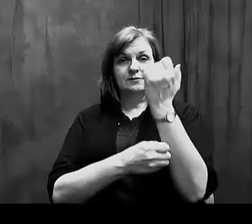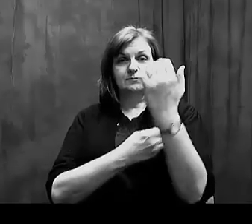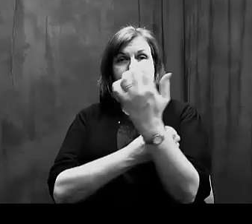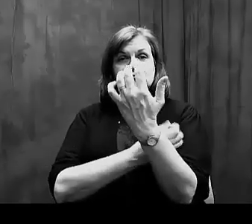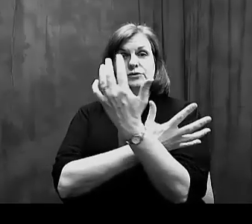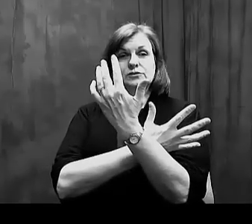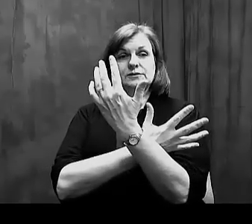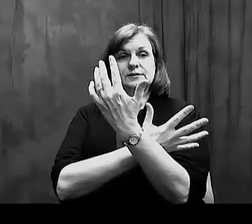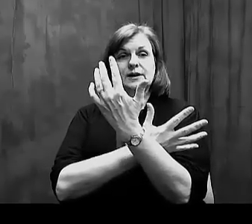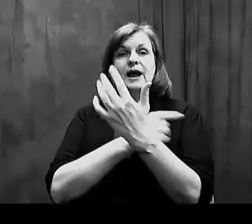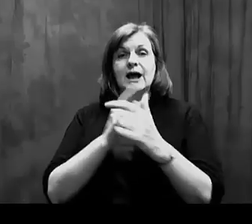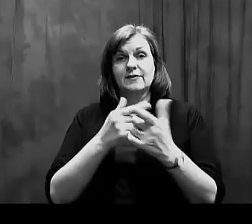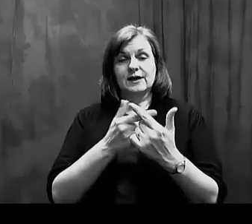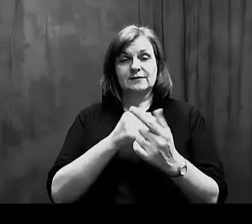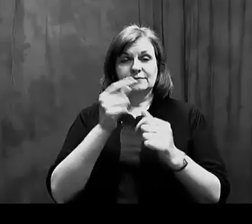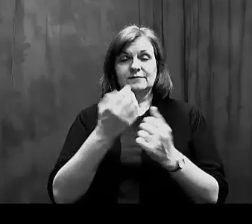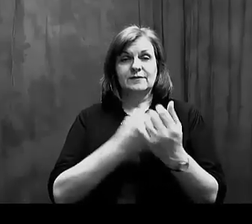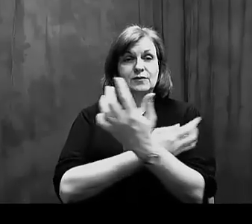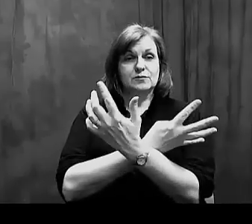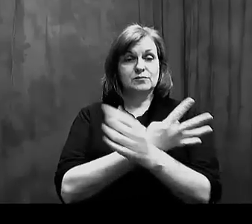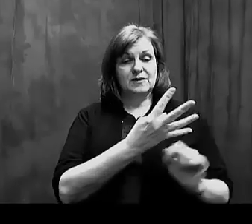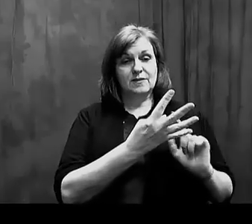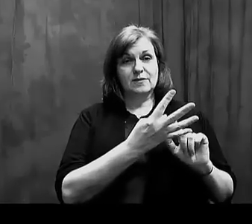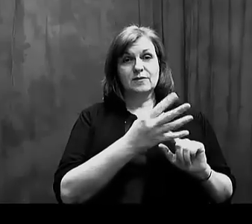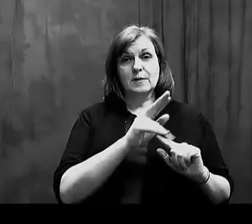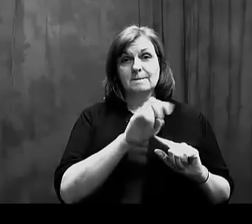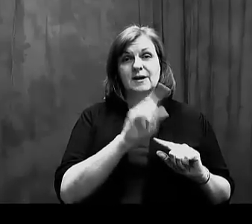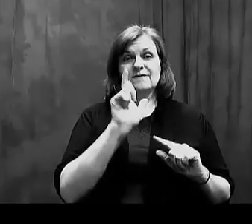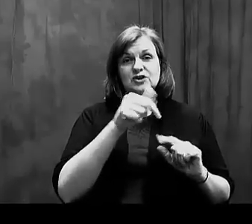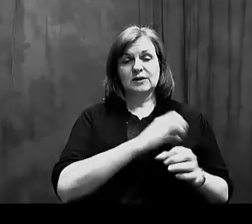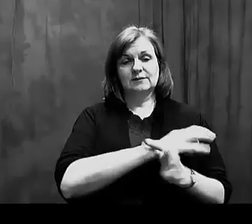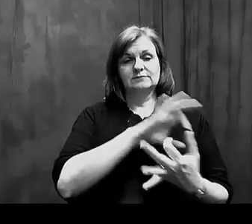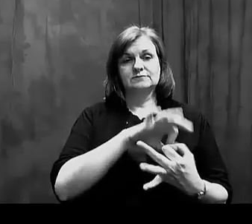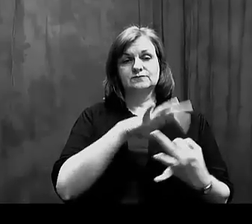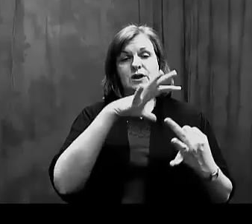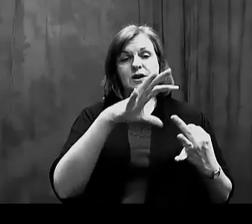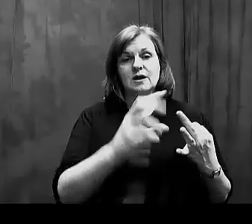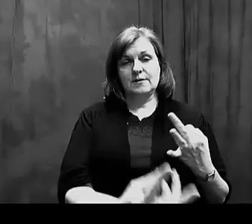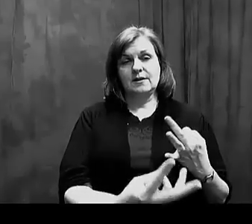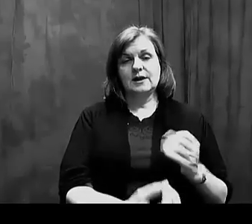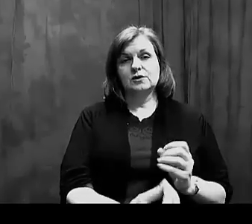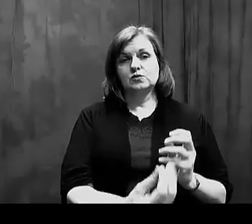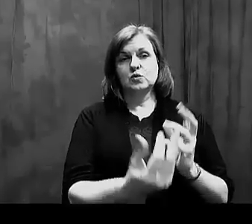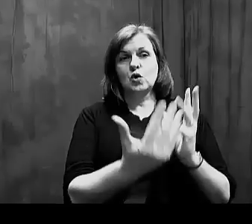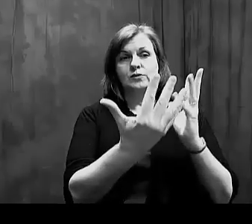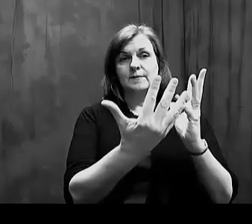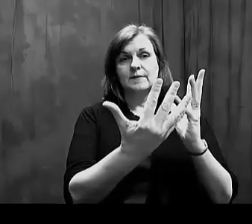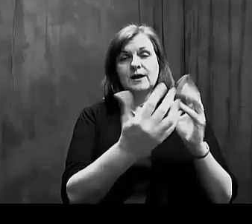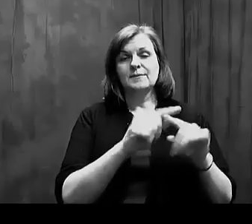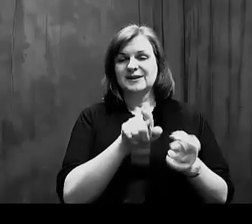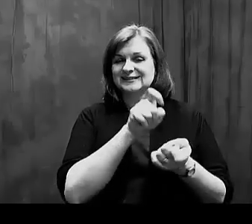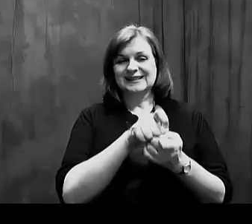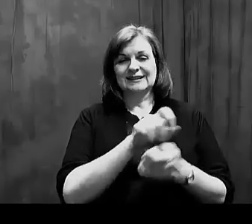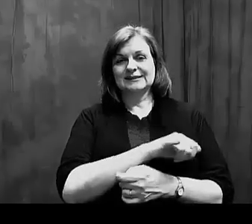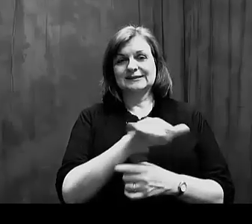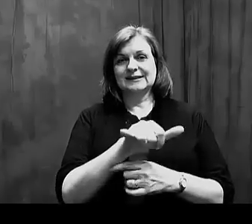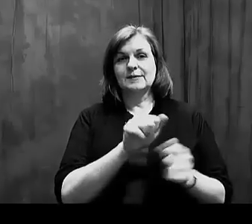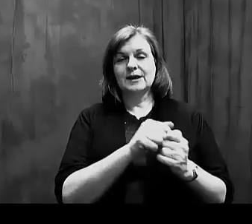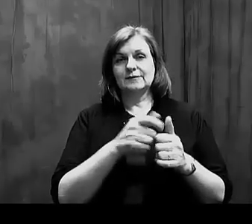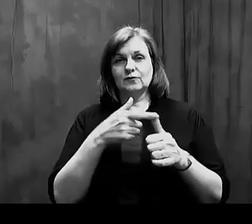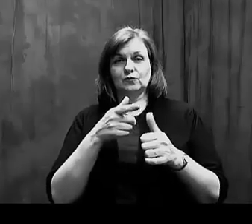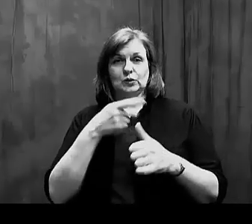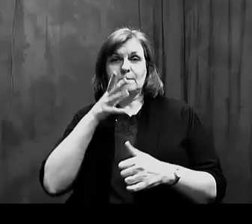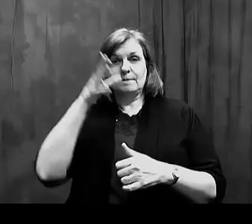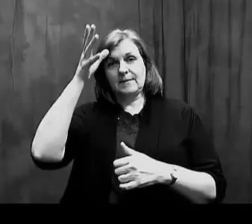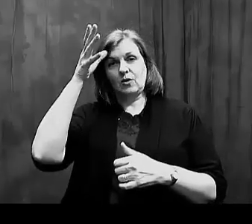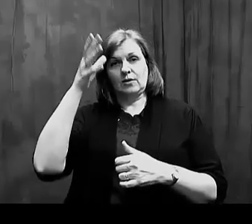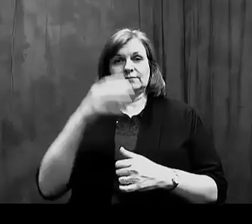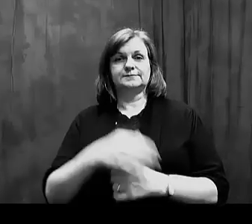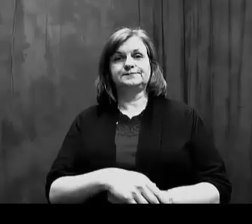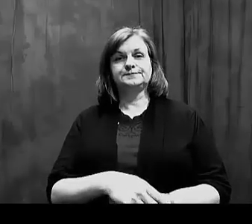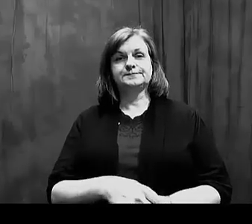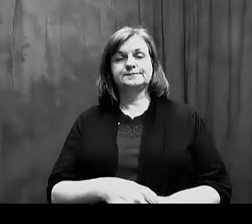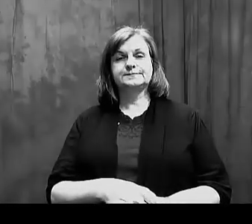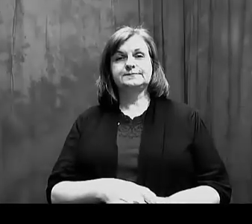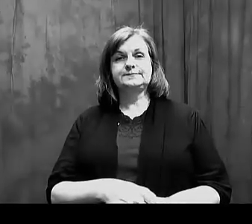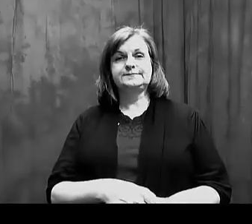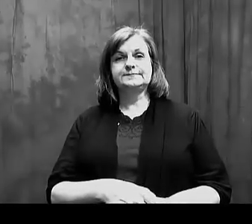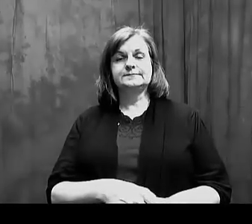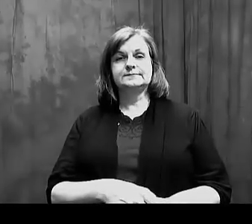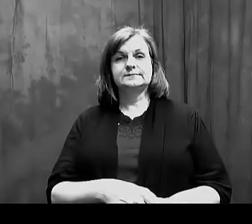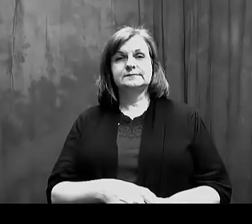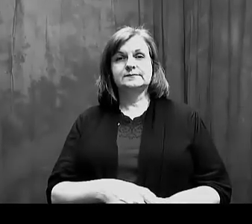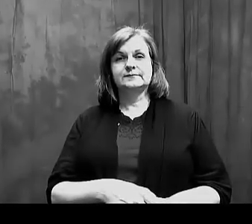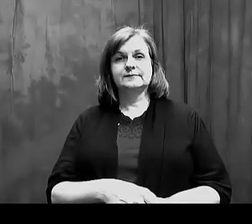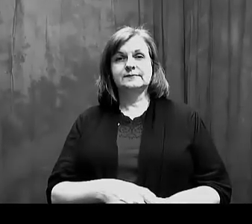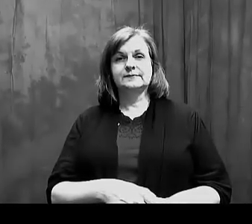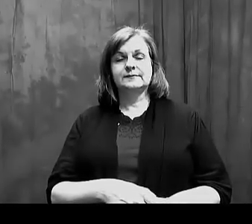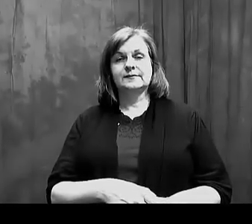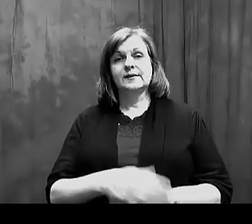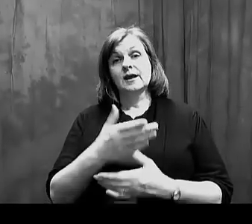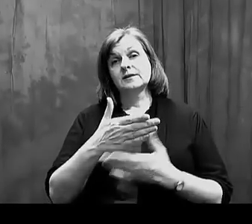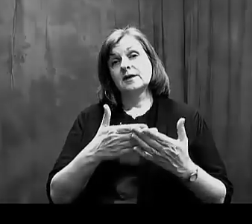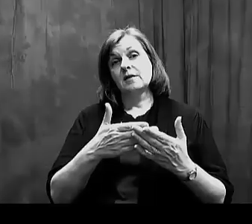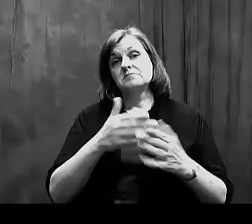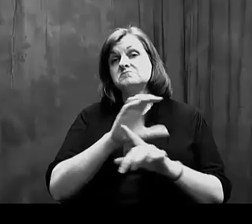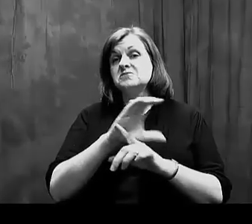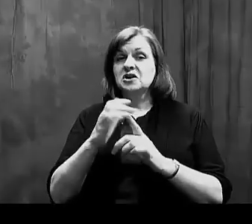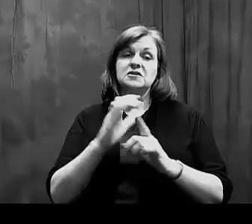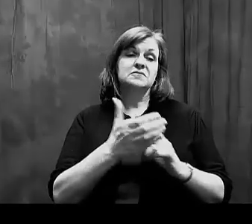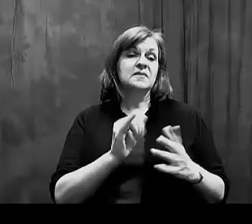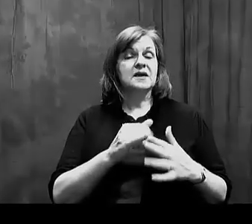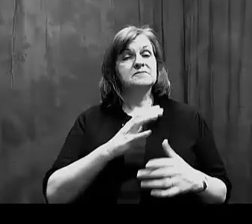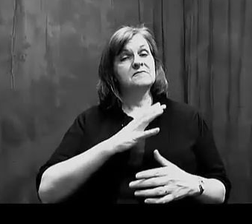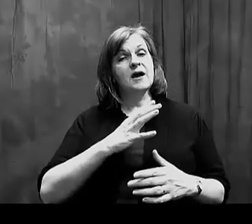which is a genetic copy and will eventually fall off and become a new hydra that is perfectly identical to the original parent hydra